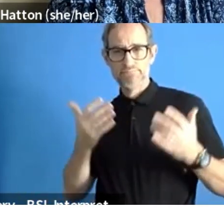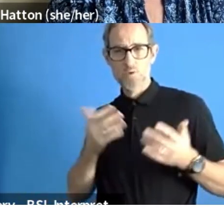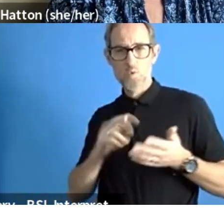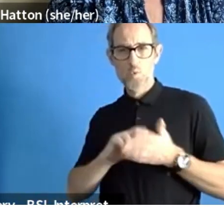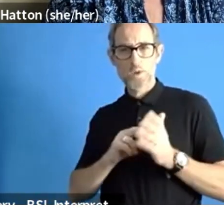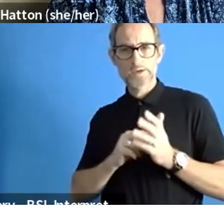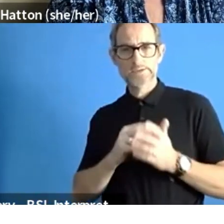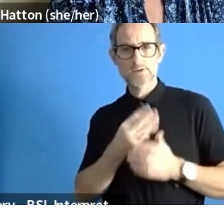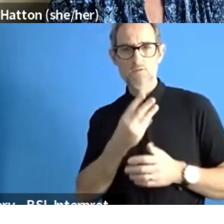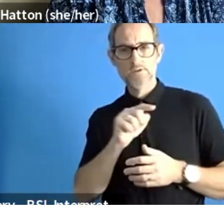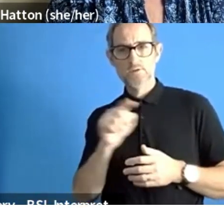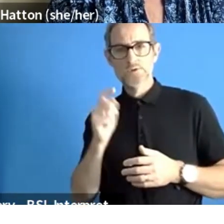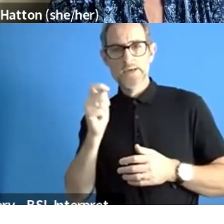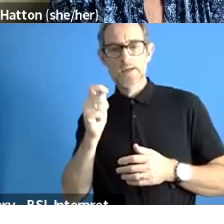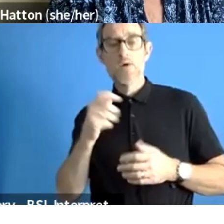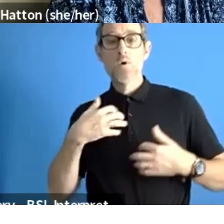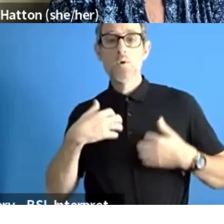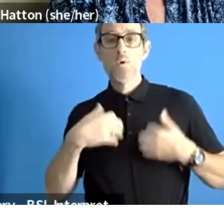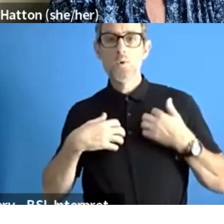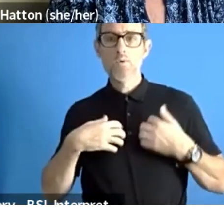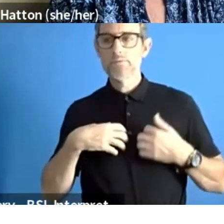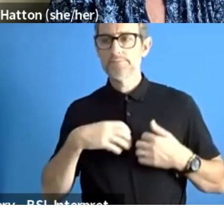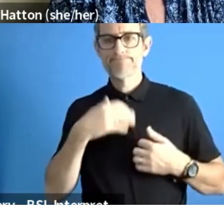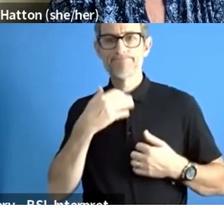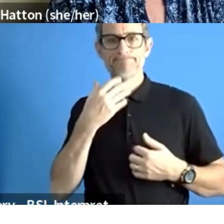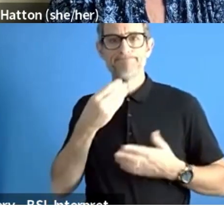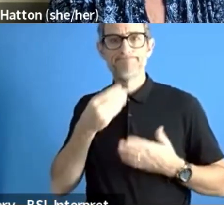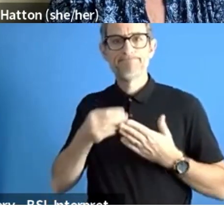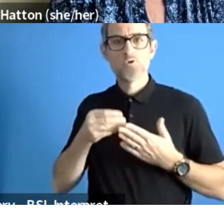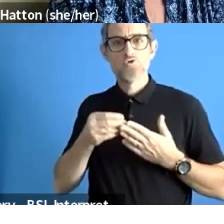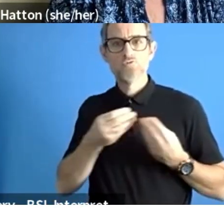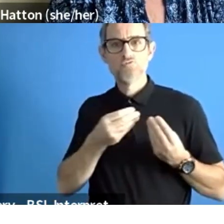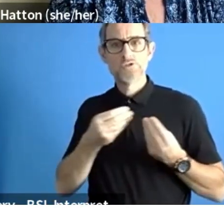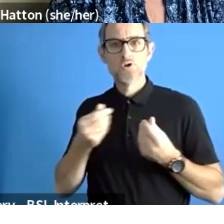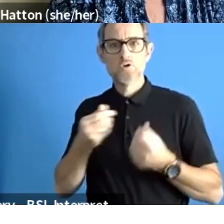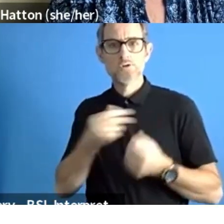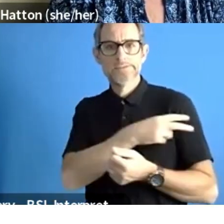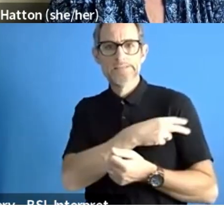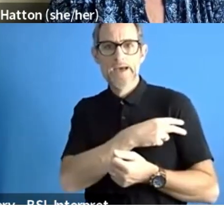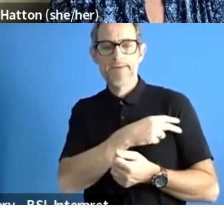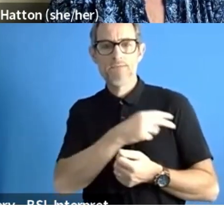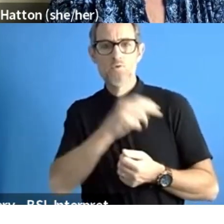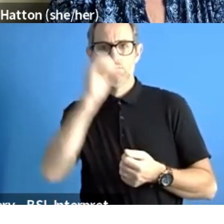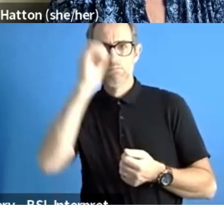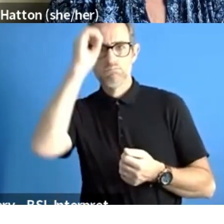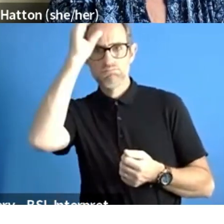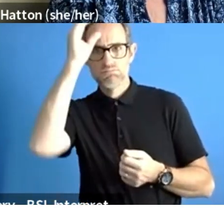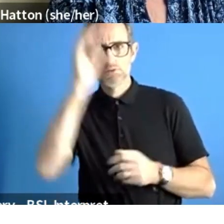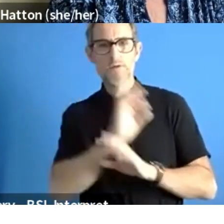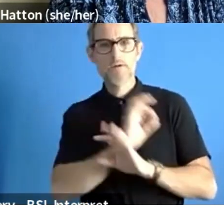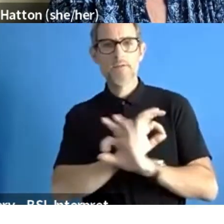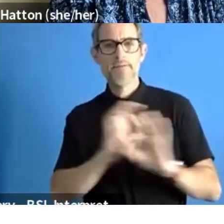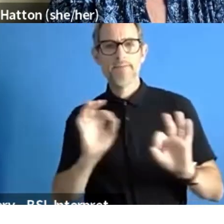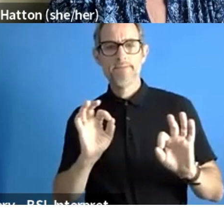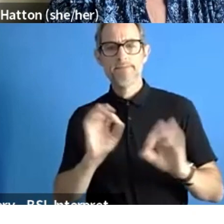to do this but don't have the resources, knowledge, or the budget.